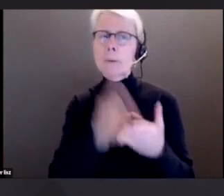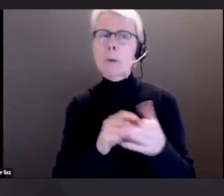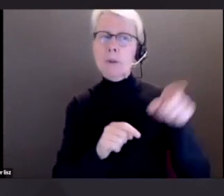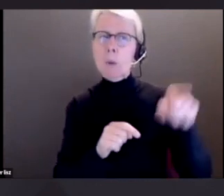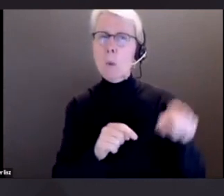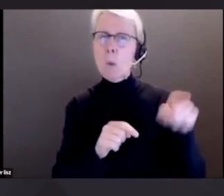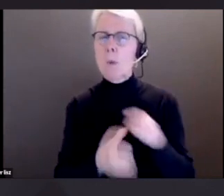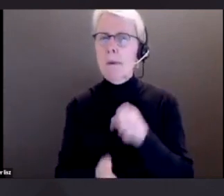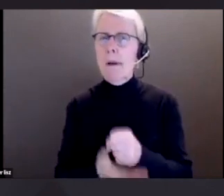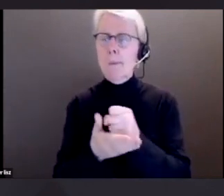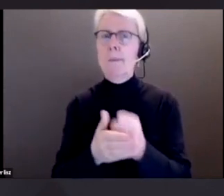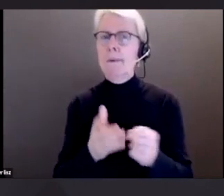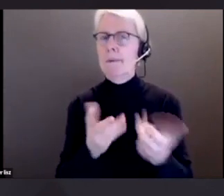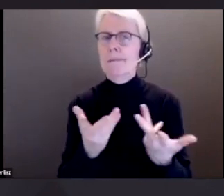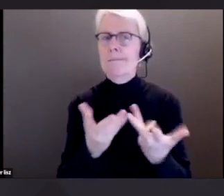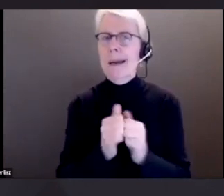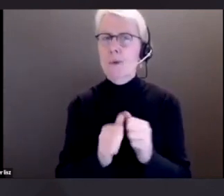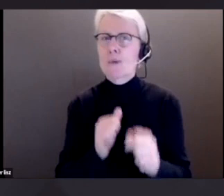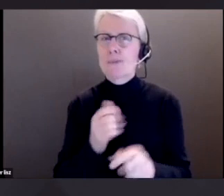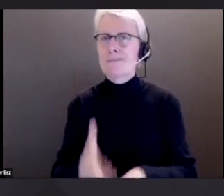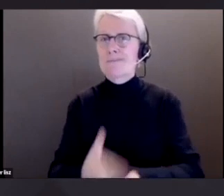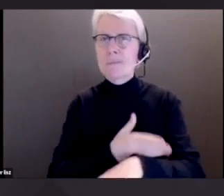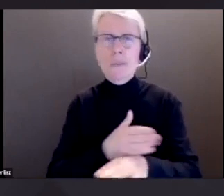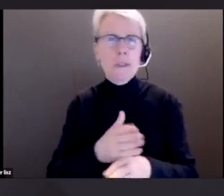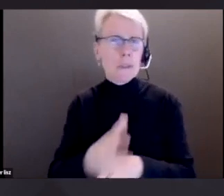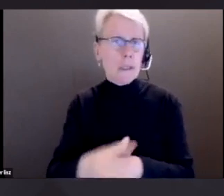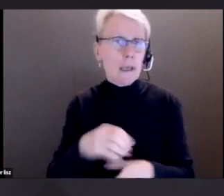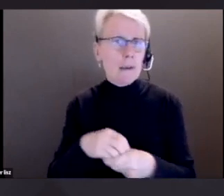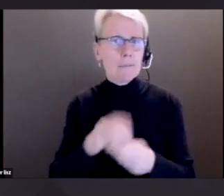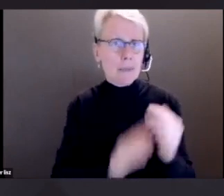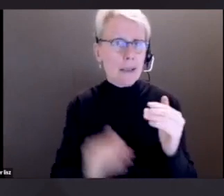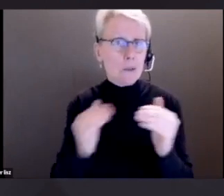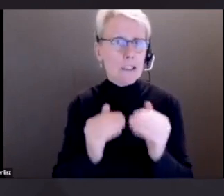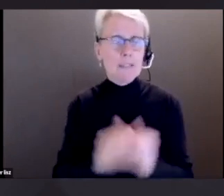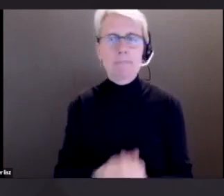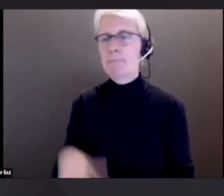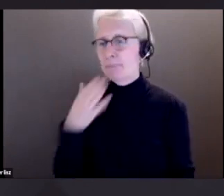Yes, thank you very much, Tonya. I've been an inclusive employer for over 30 years,